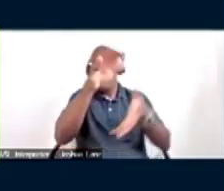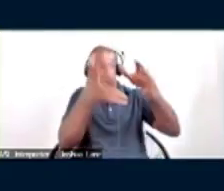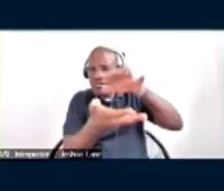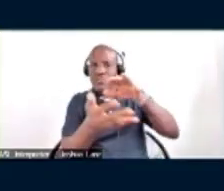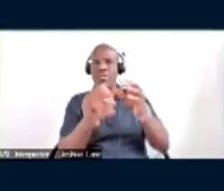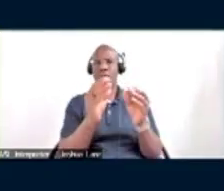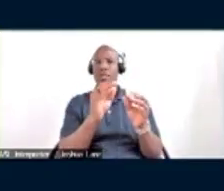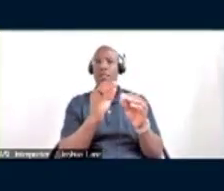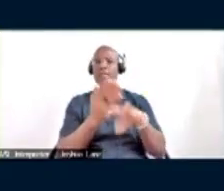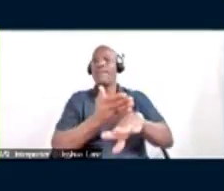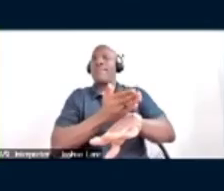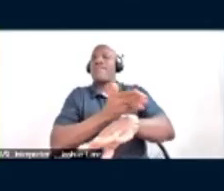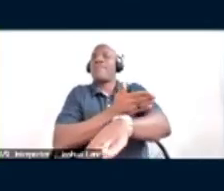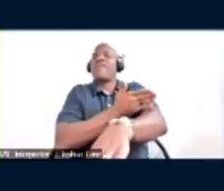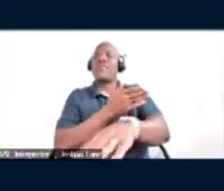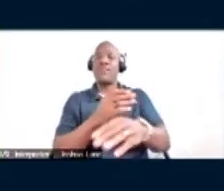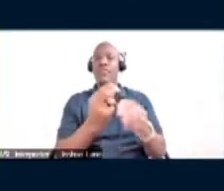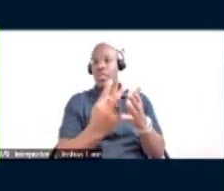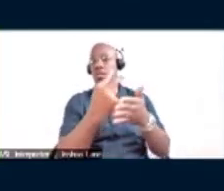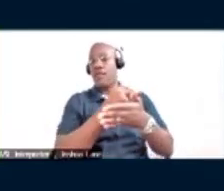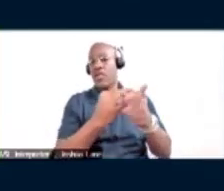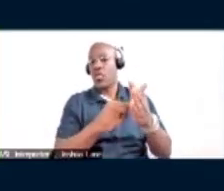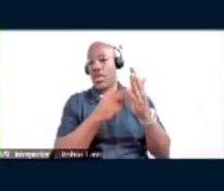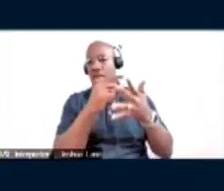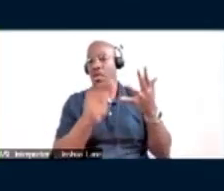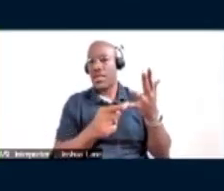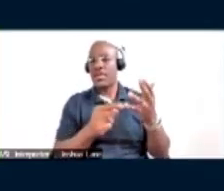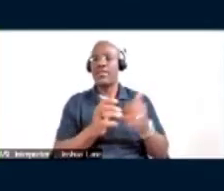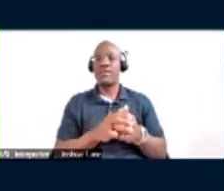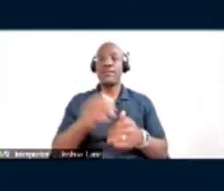So, a couple of years ago, CSR's Advisory Council